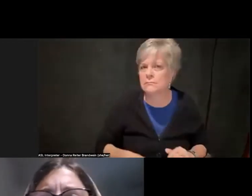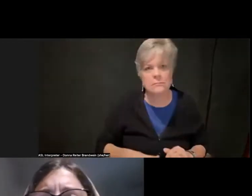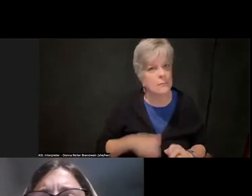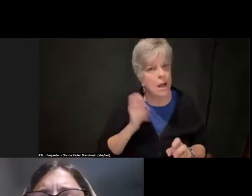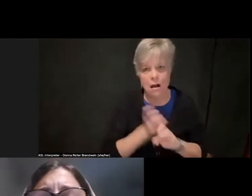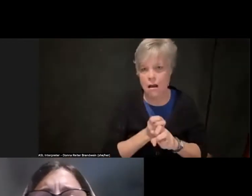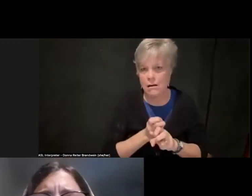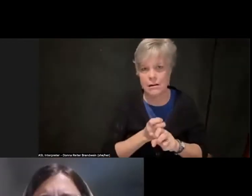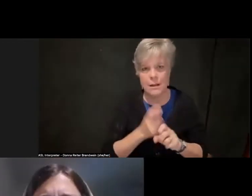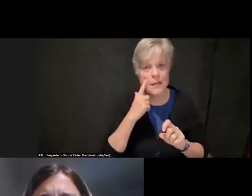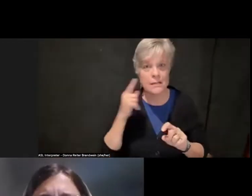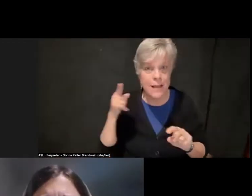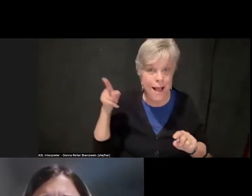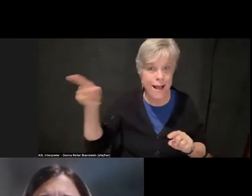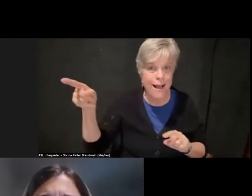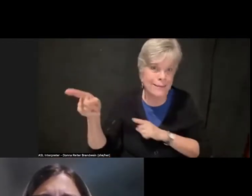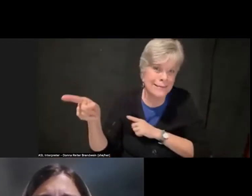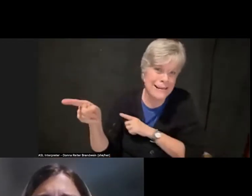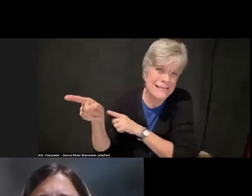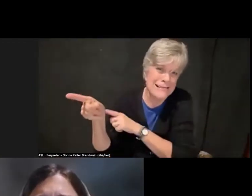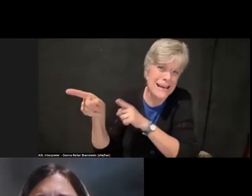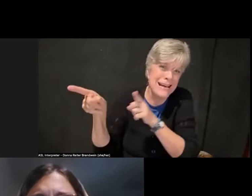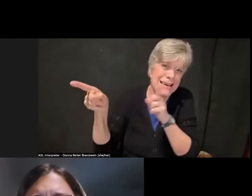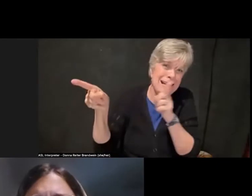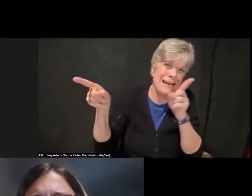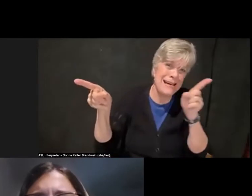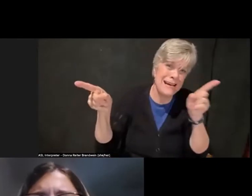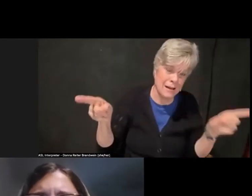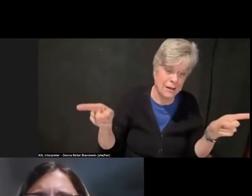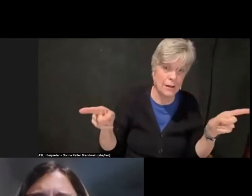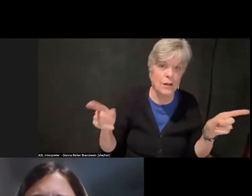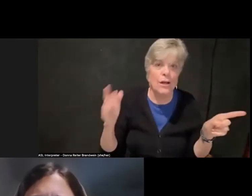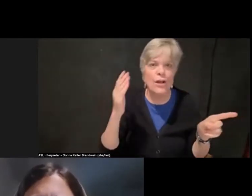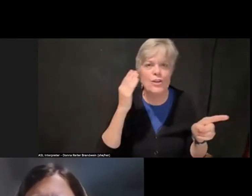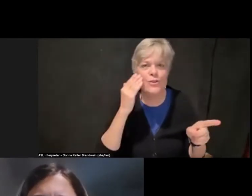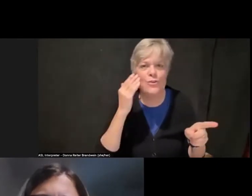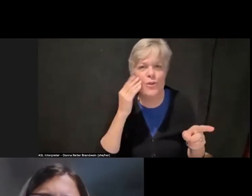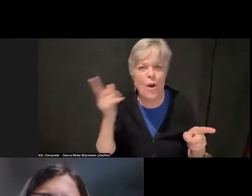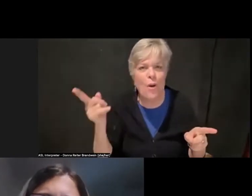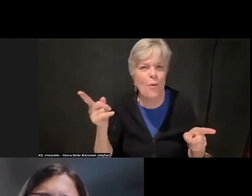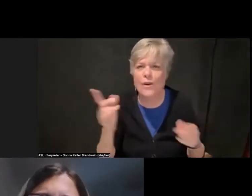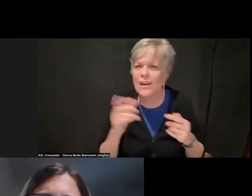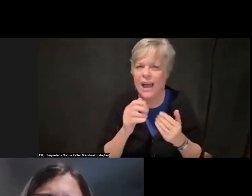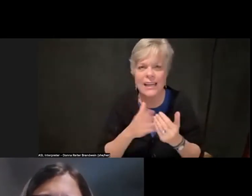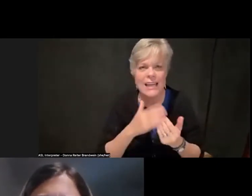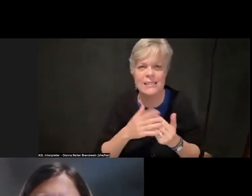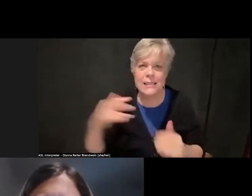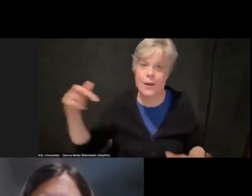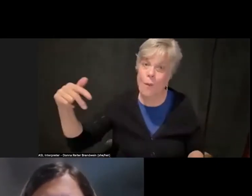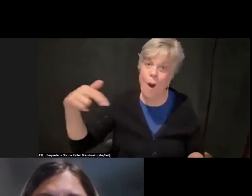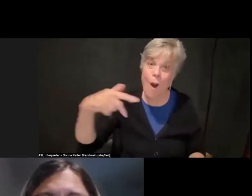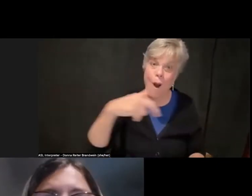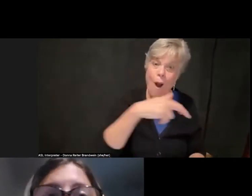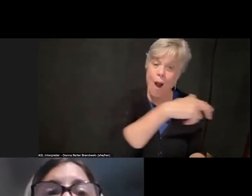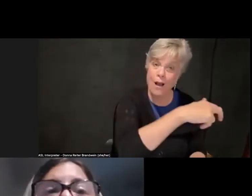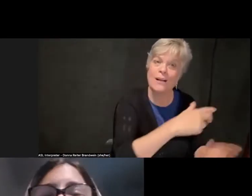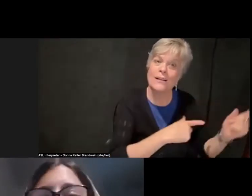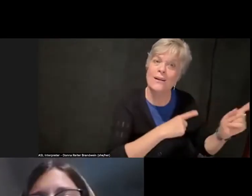when you're in your office and you're all together and you could easily walk to your neighbor and just be, hey, you wanna collaborate on this?